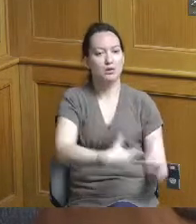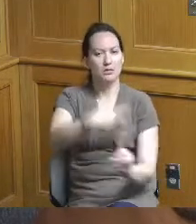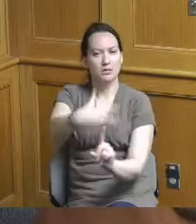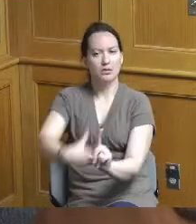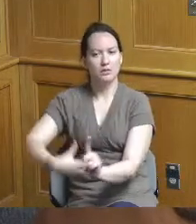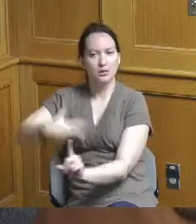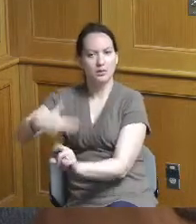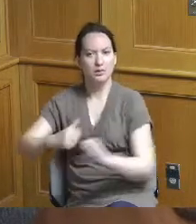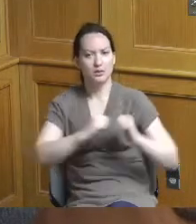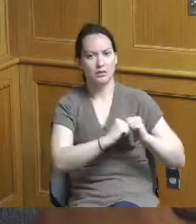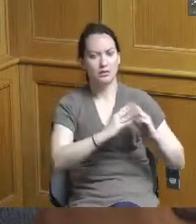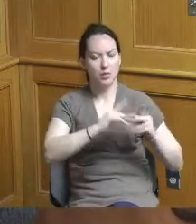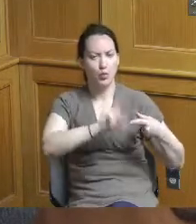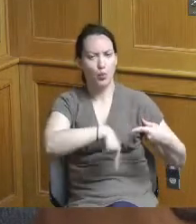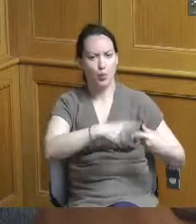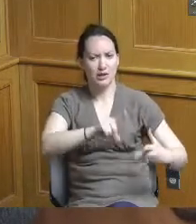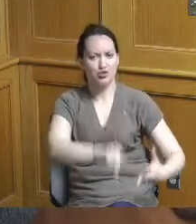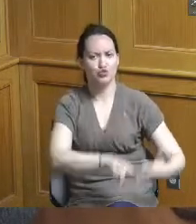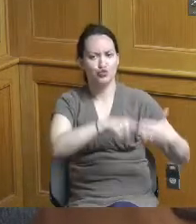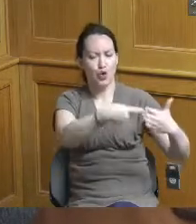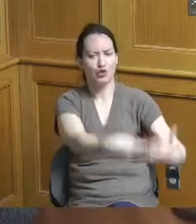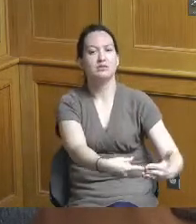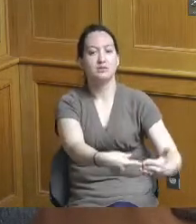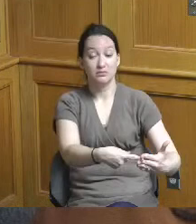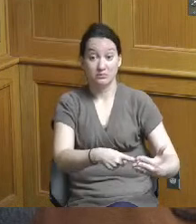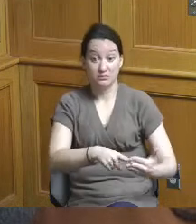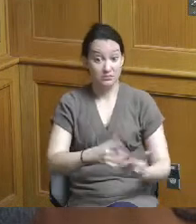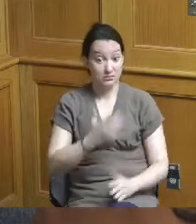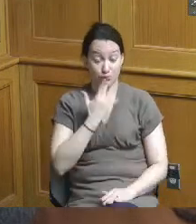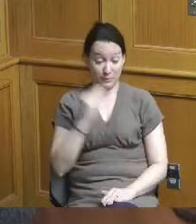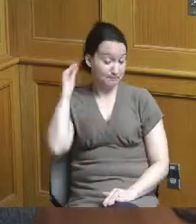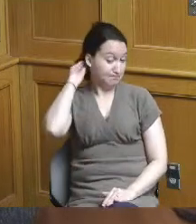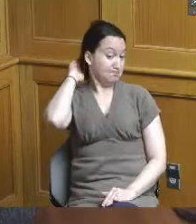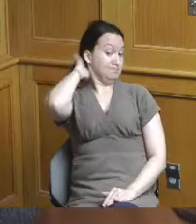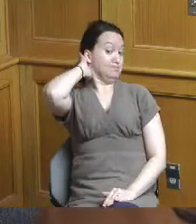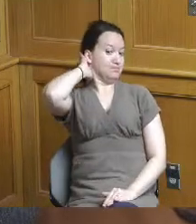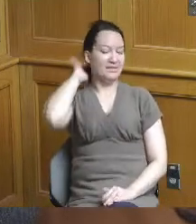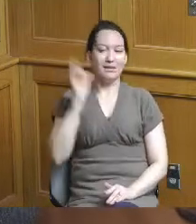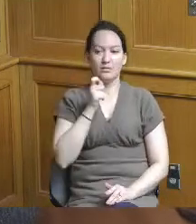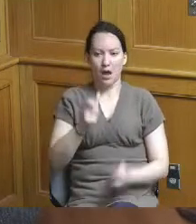things will be implemented I'd like to have that on the front end instead of the back end because